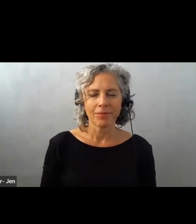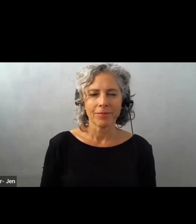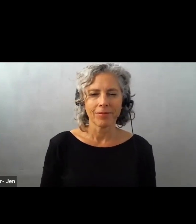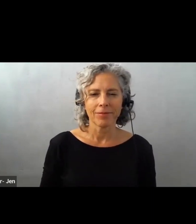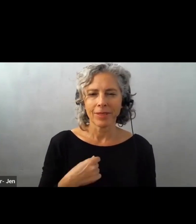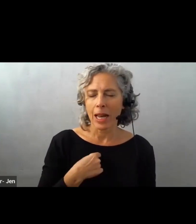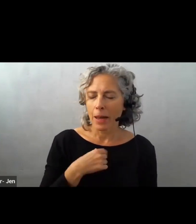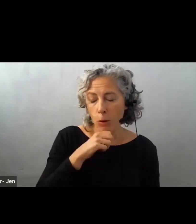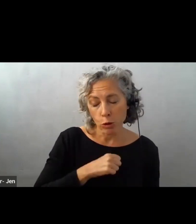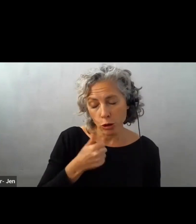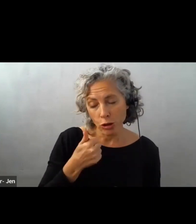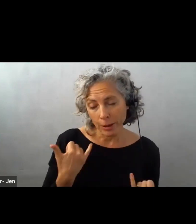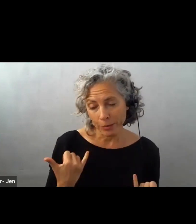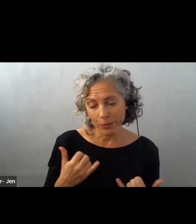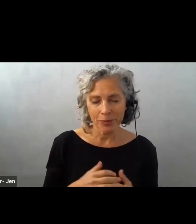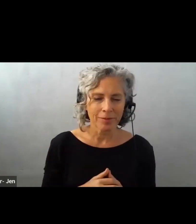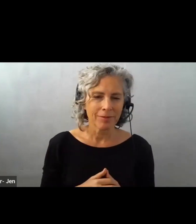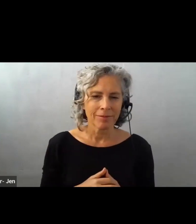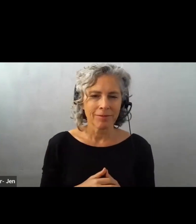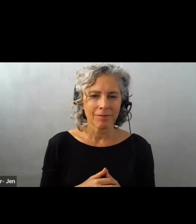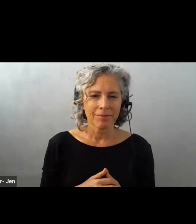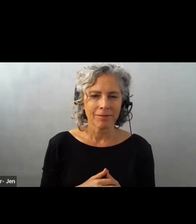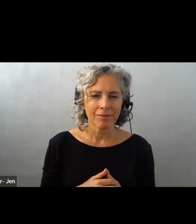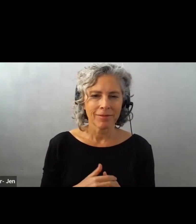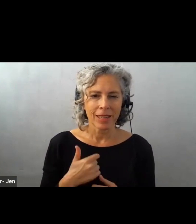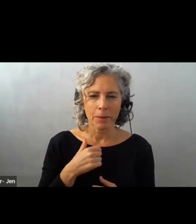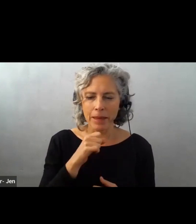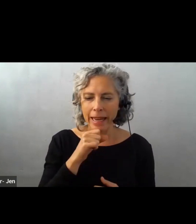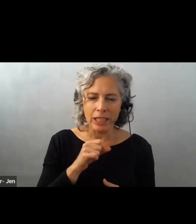getting older. I'm I would say one of the aging family members.